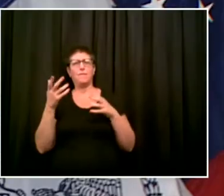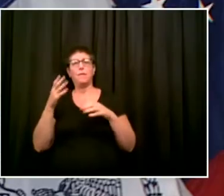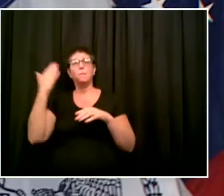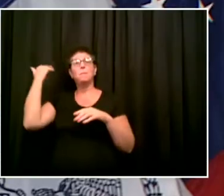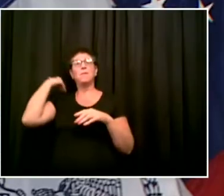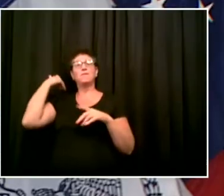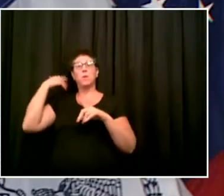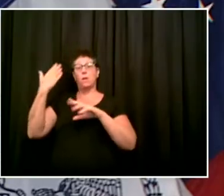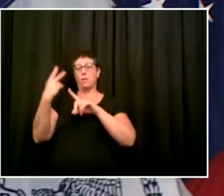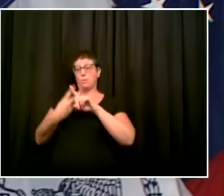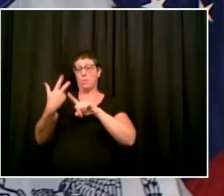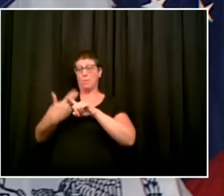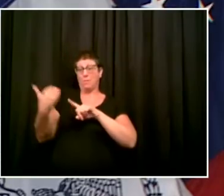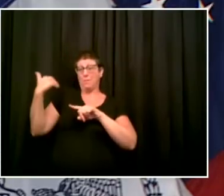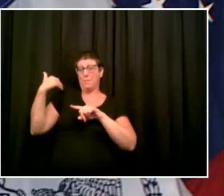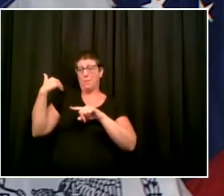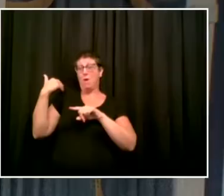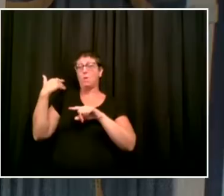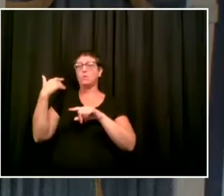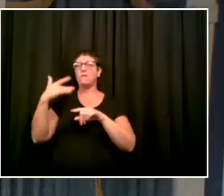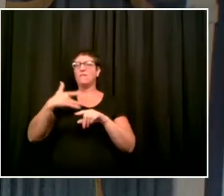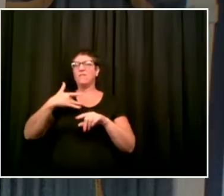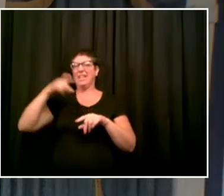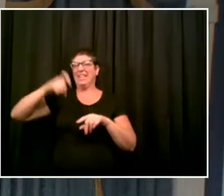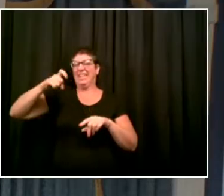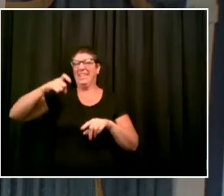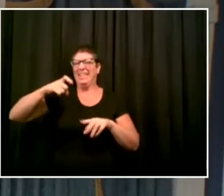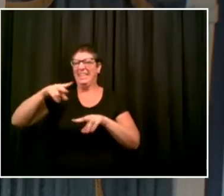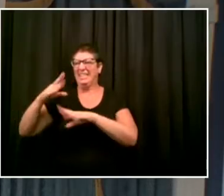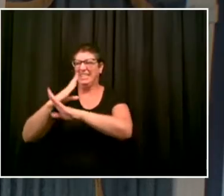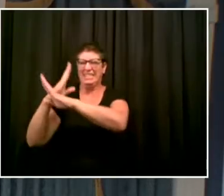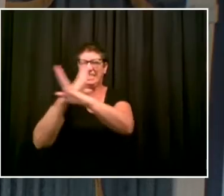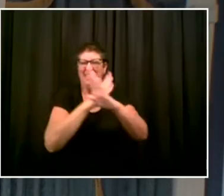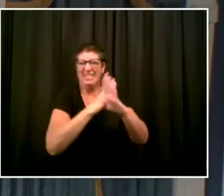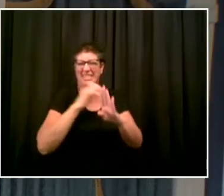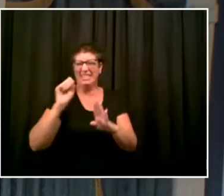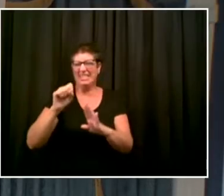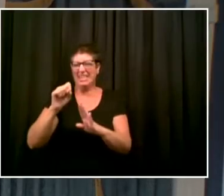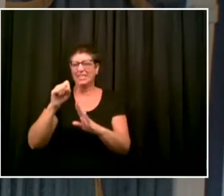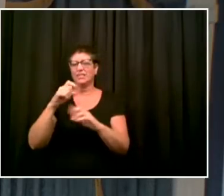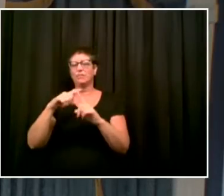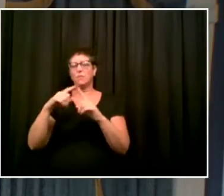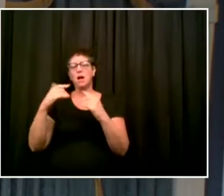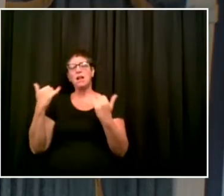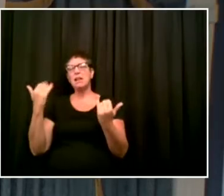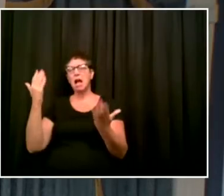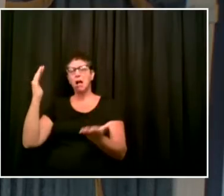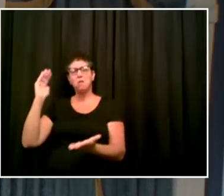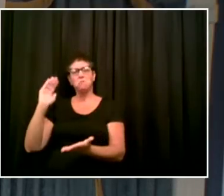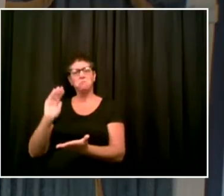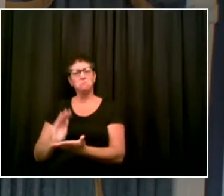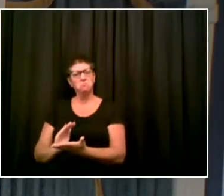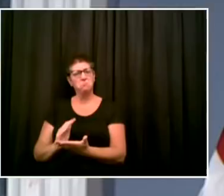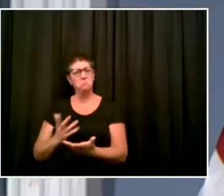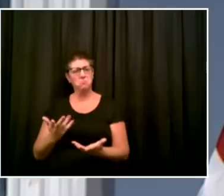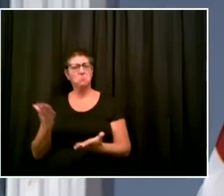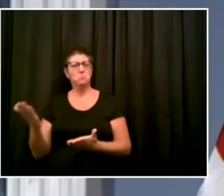KEEP EVERYONE SE AFAD NHELP US MOVE FORWARD.